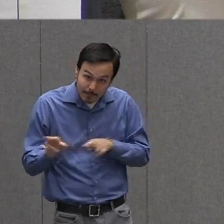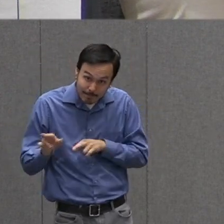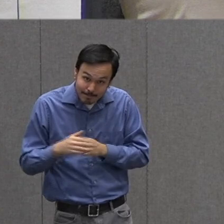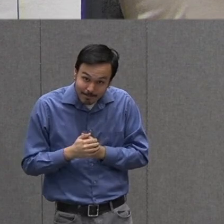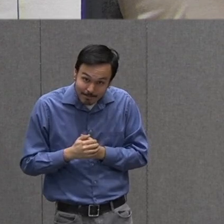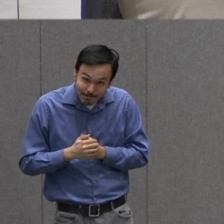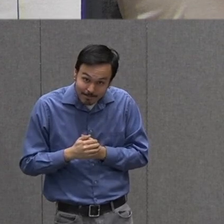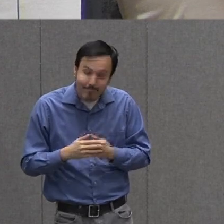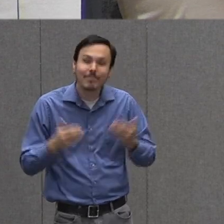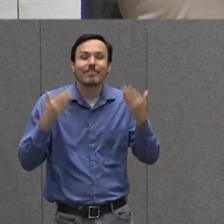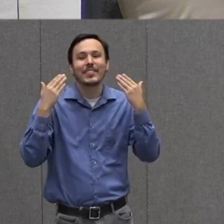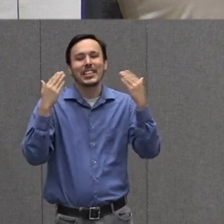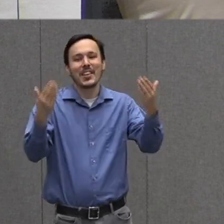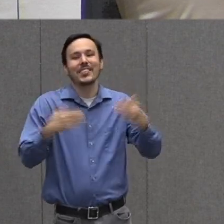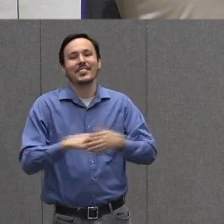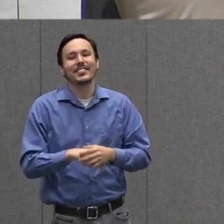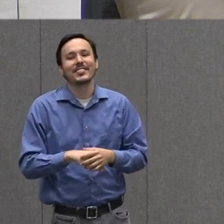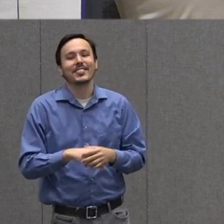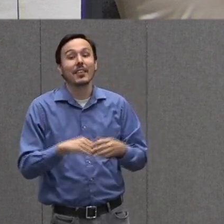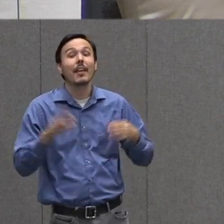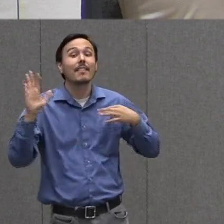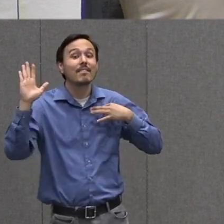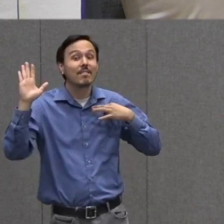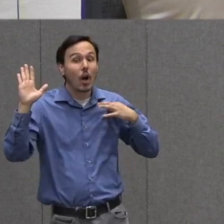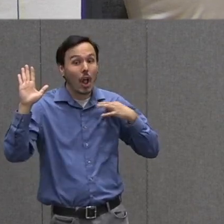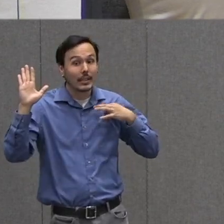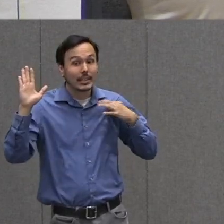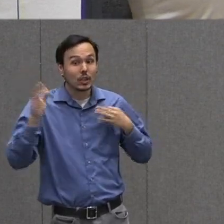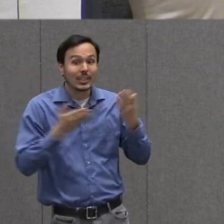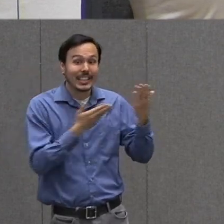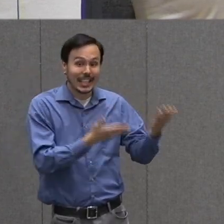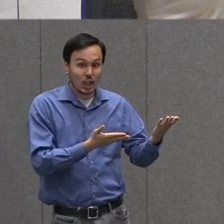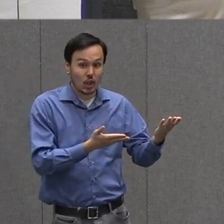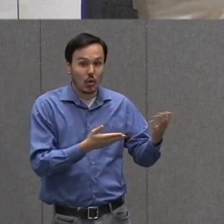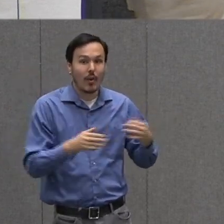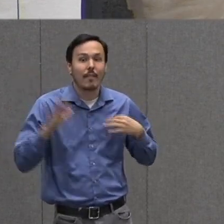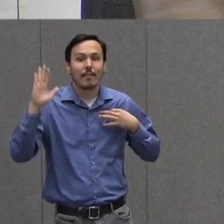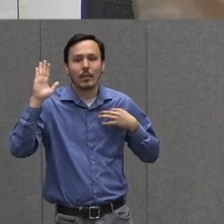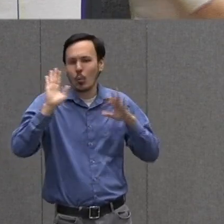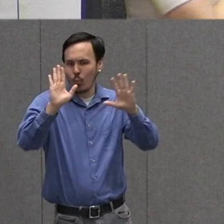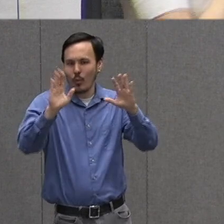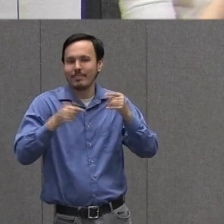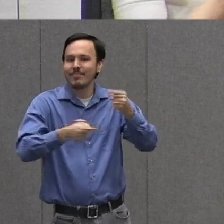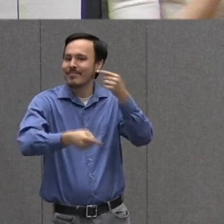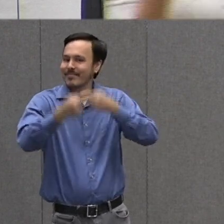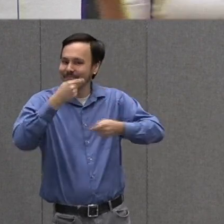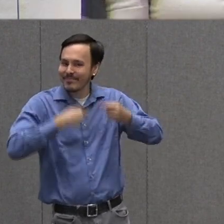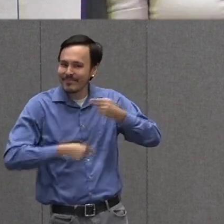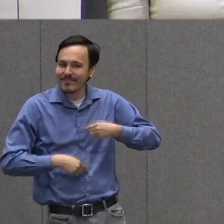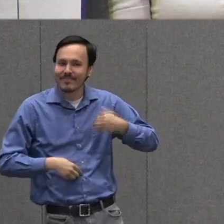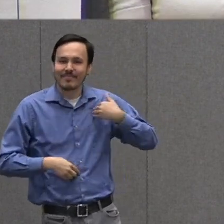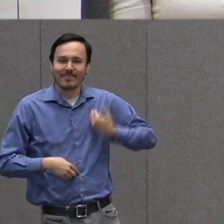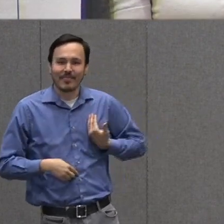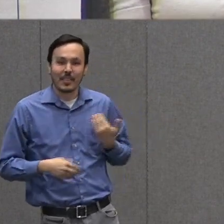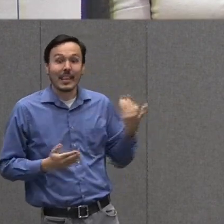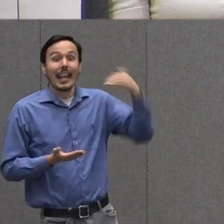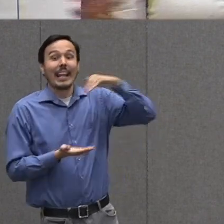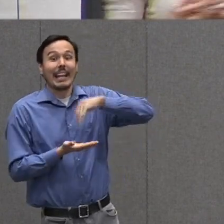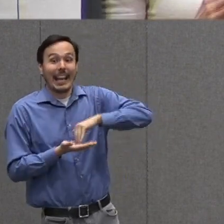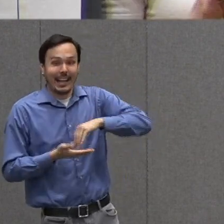Here we go. Volunteers here, volunteers, I'm sorry, my bad. I have to start again.